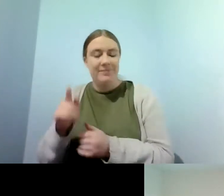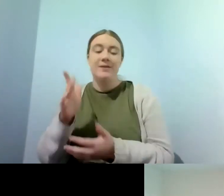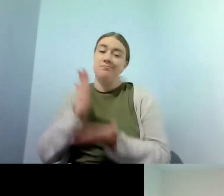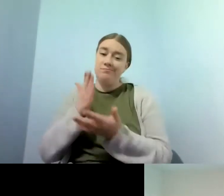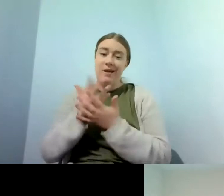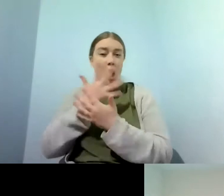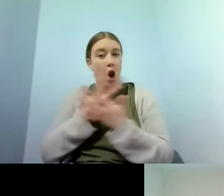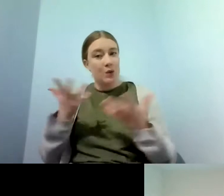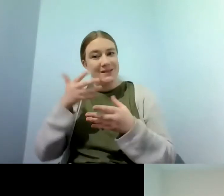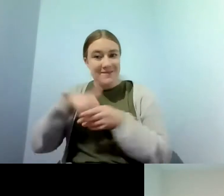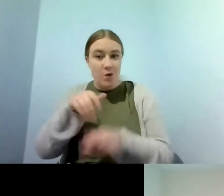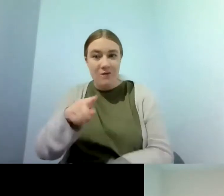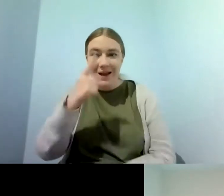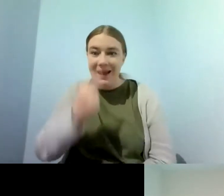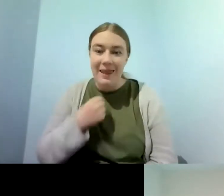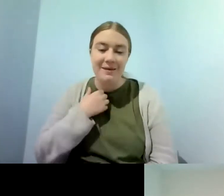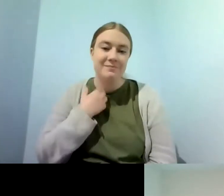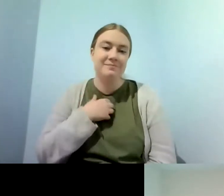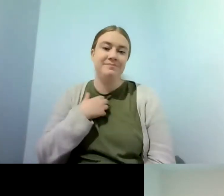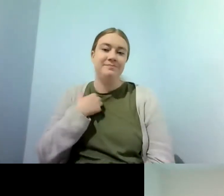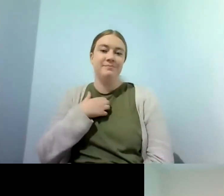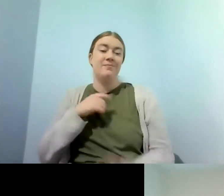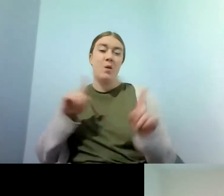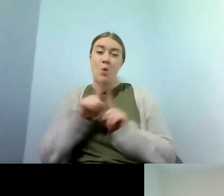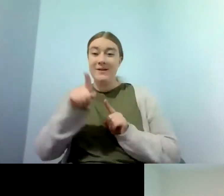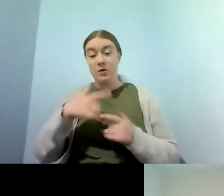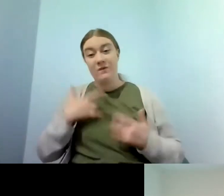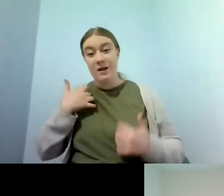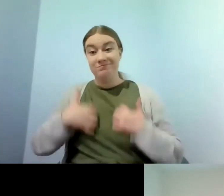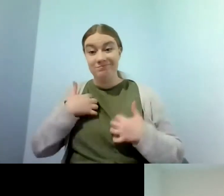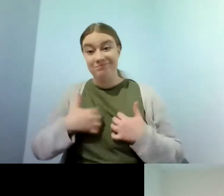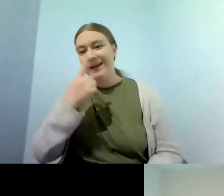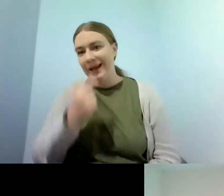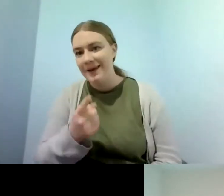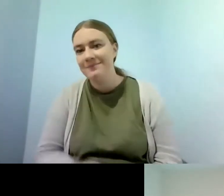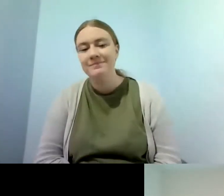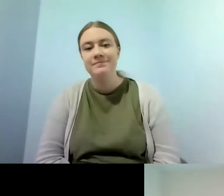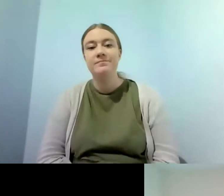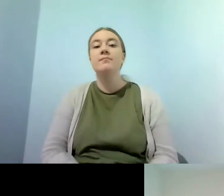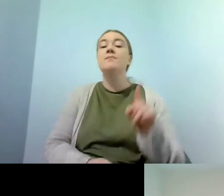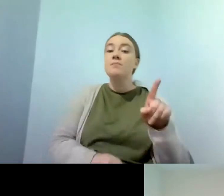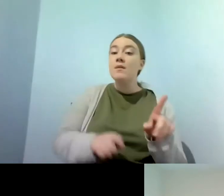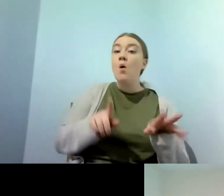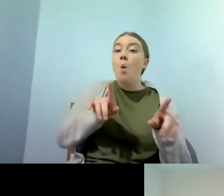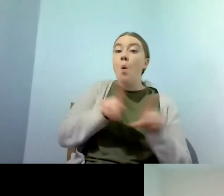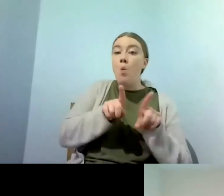get involved with um whatever you're interested in really i'd also shout out that regardless